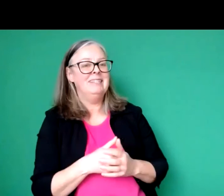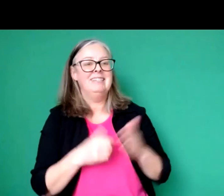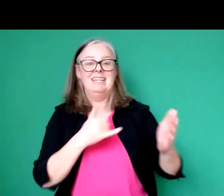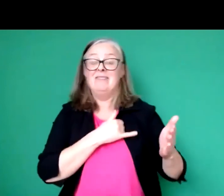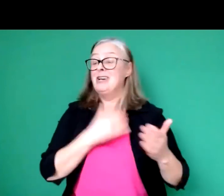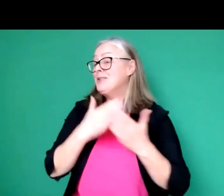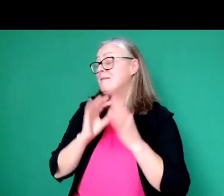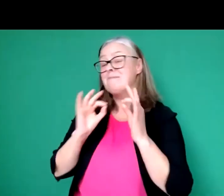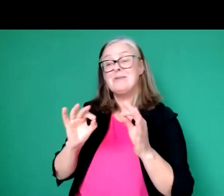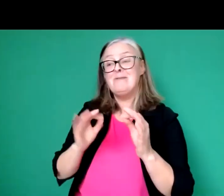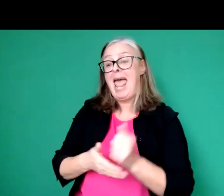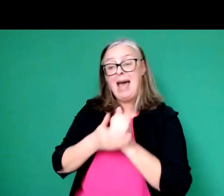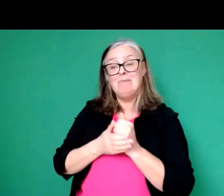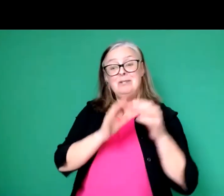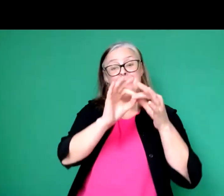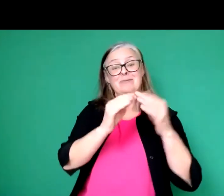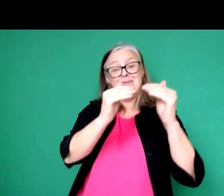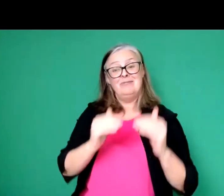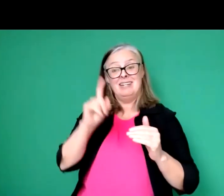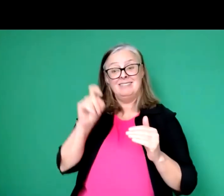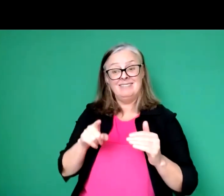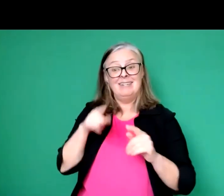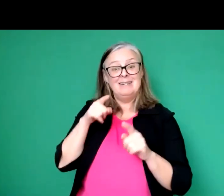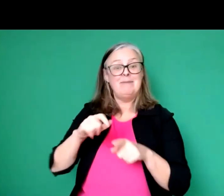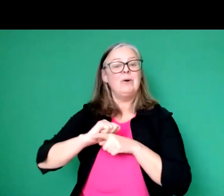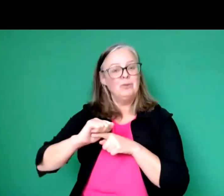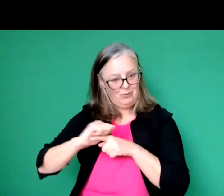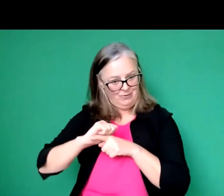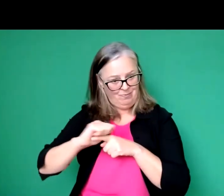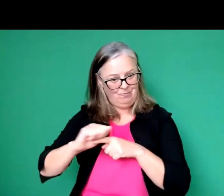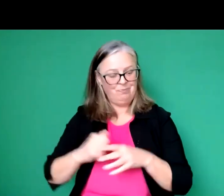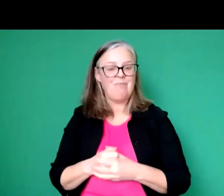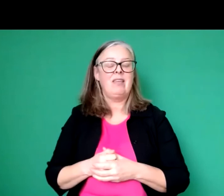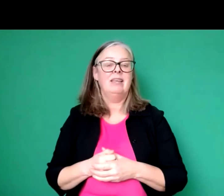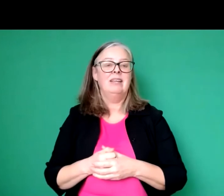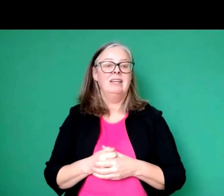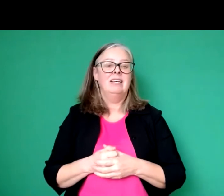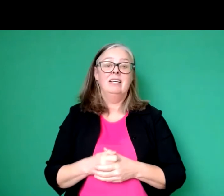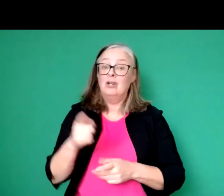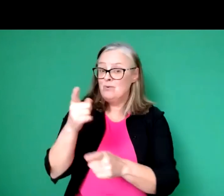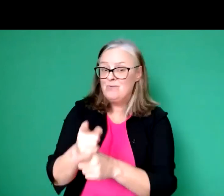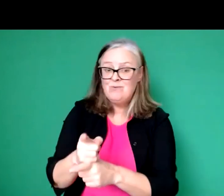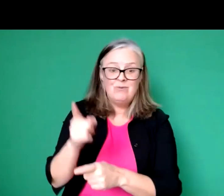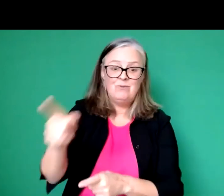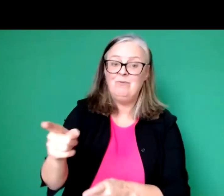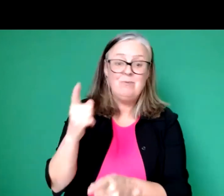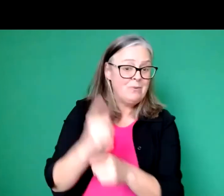was it which is to go back to the training issue because you are absolutely correct our training